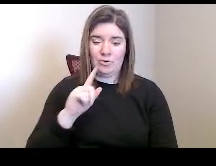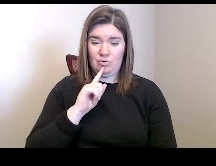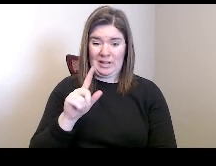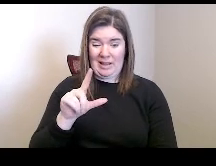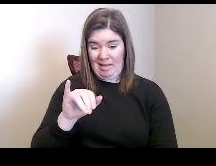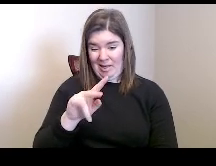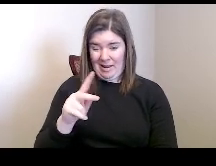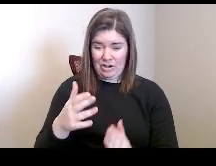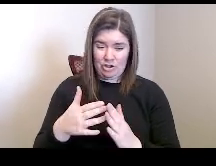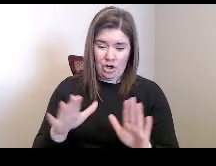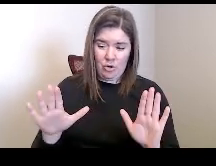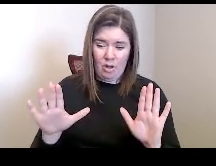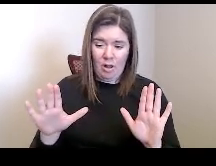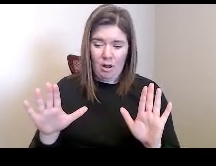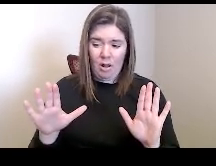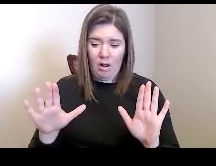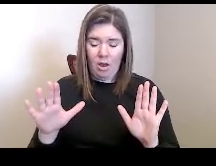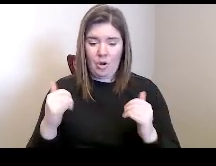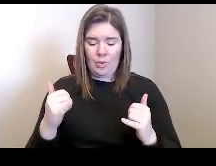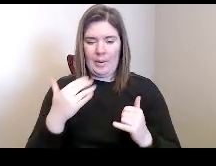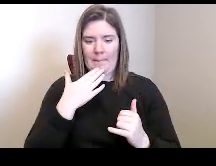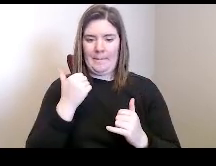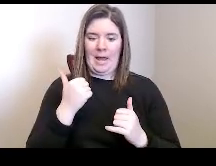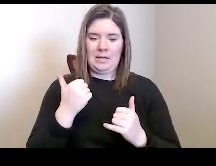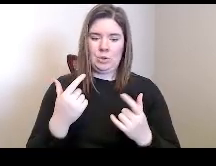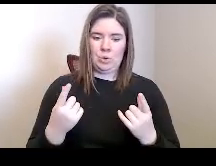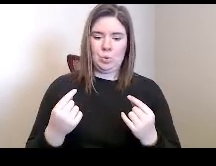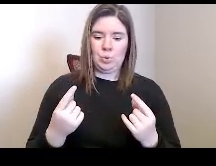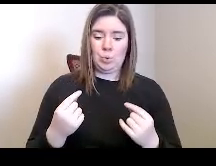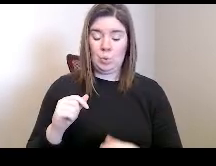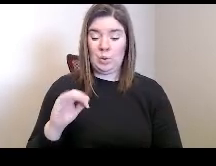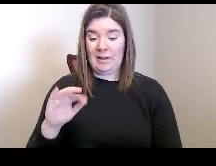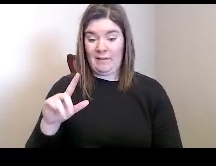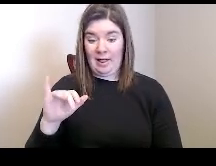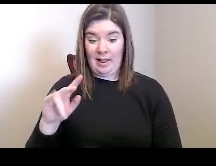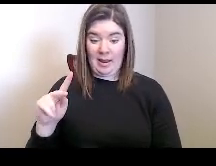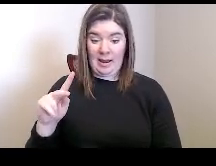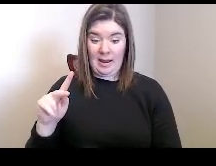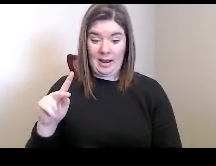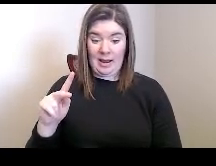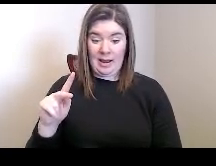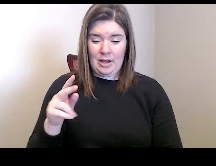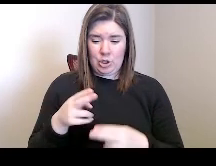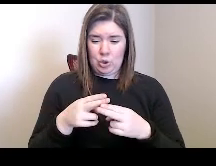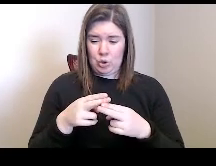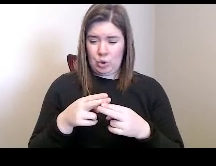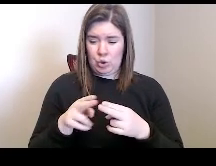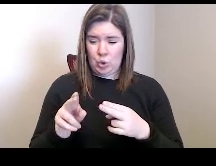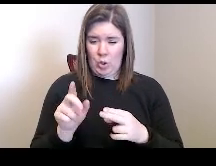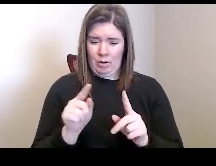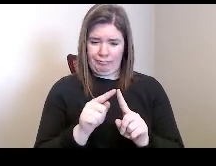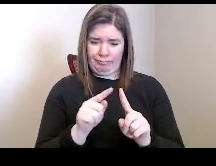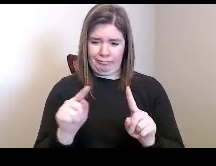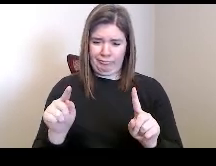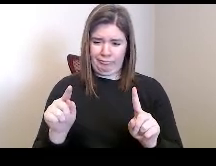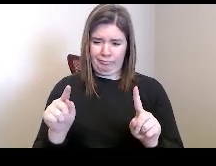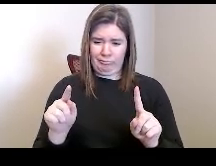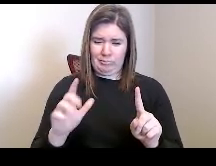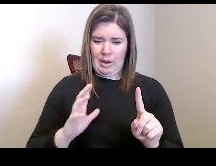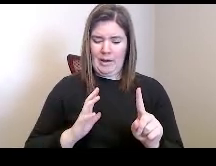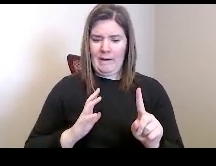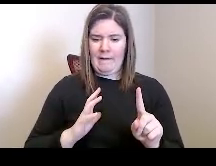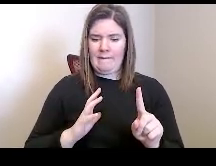The current best practice is if a link is short, then it's okay to put in a full web address.